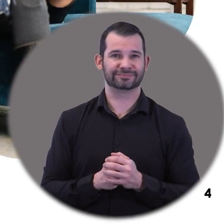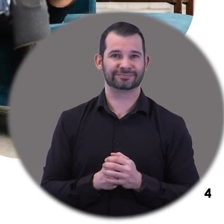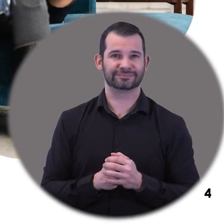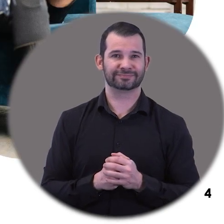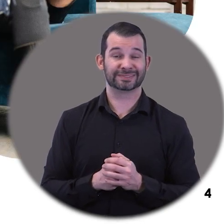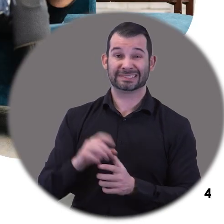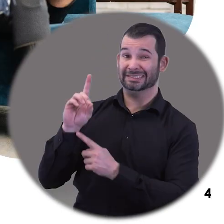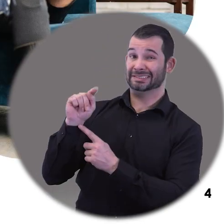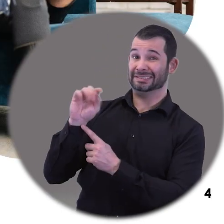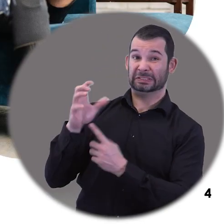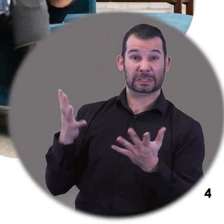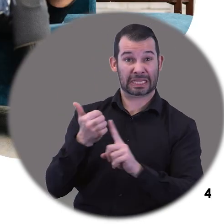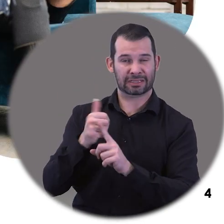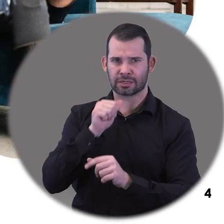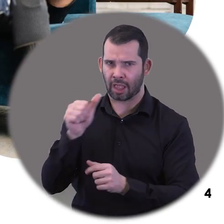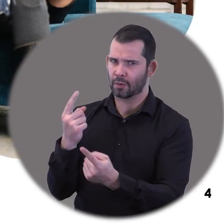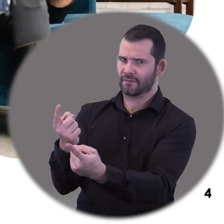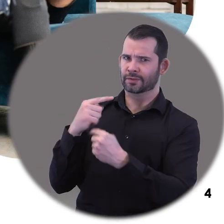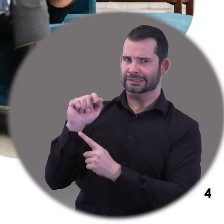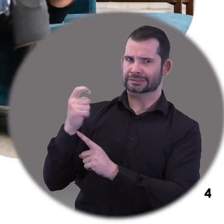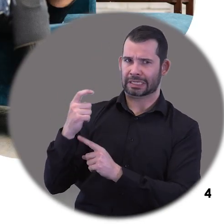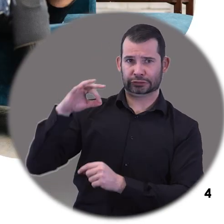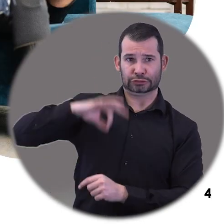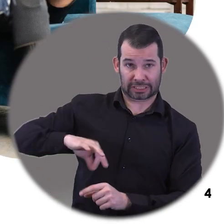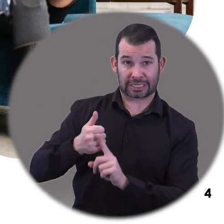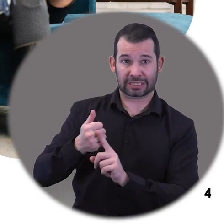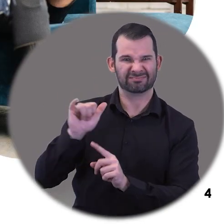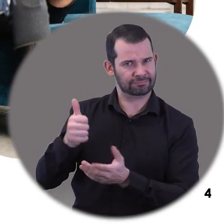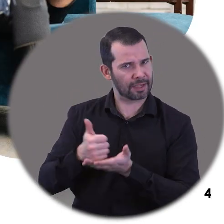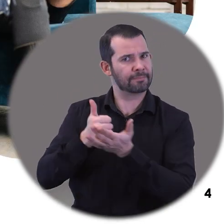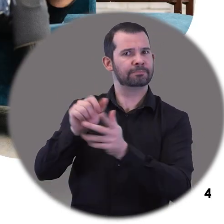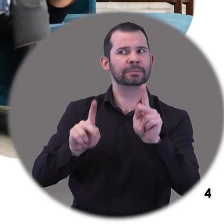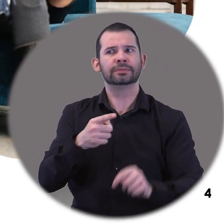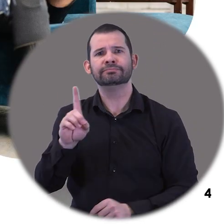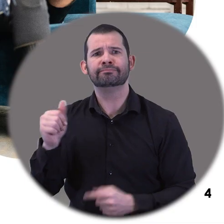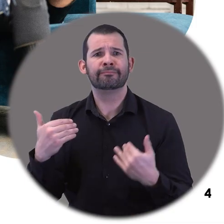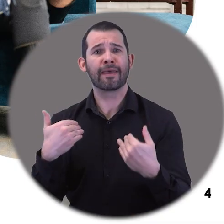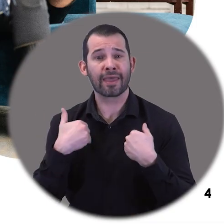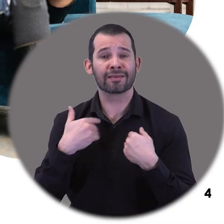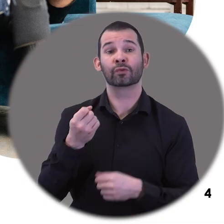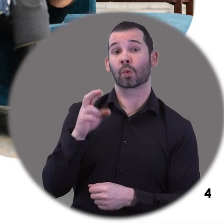The DTC is a non-refundable tax credit that helps people with disabilities,